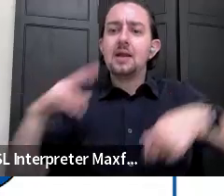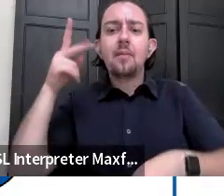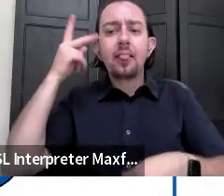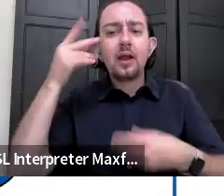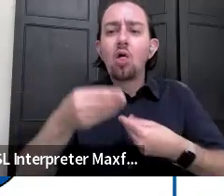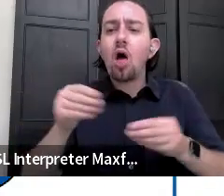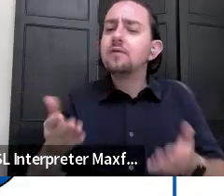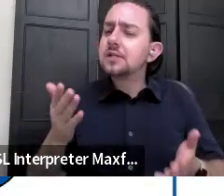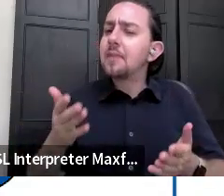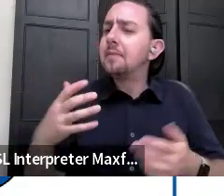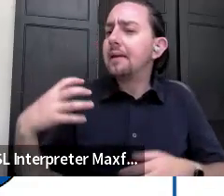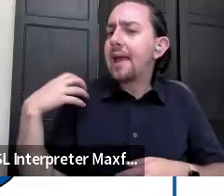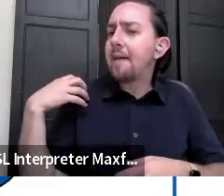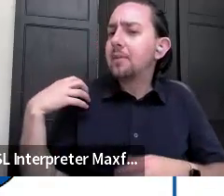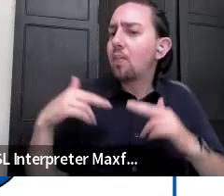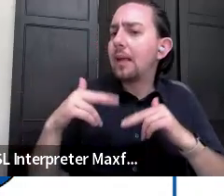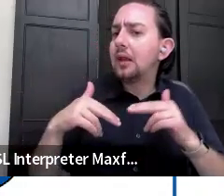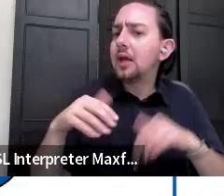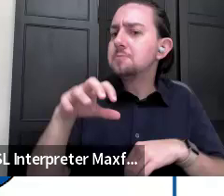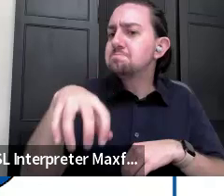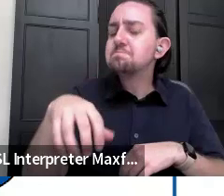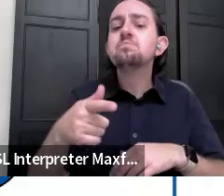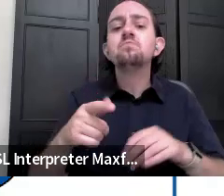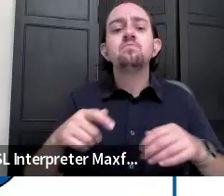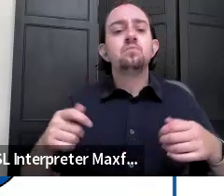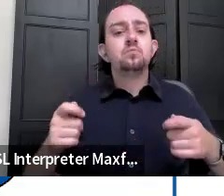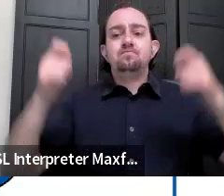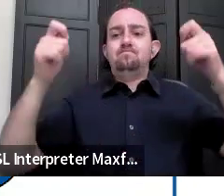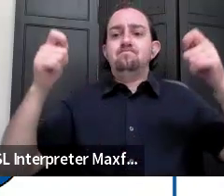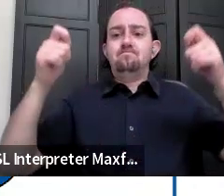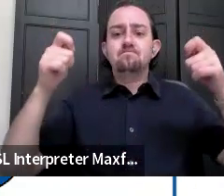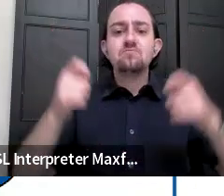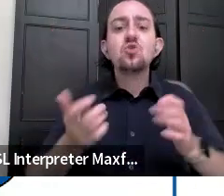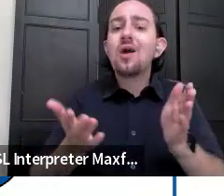And they are asking for us to get those human rights.